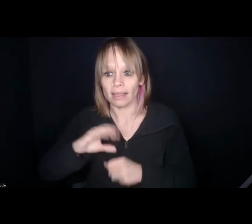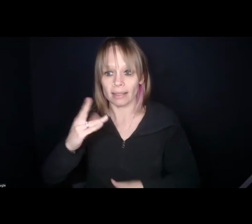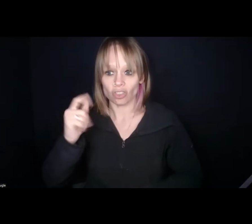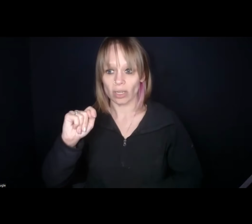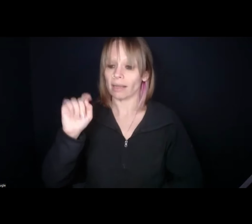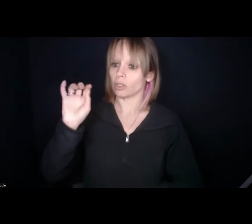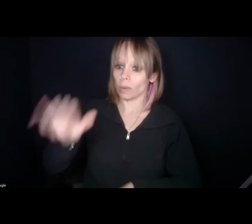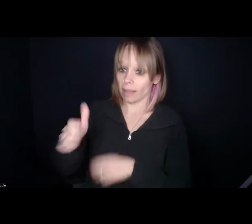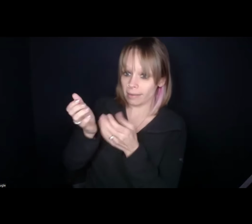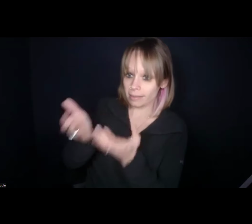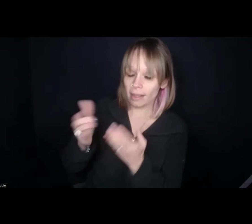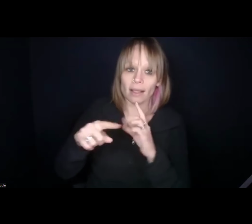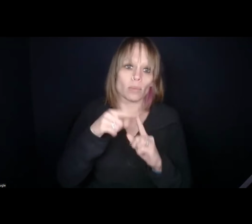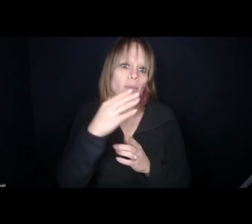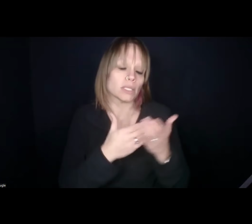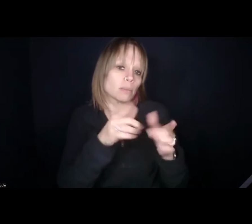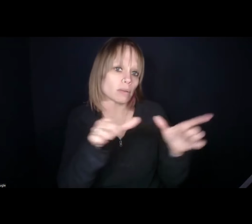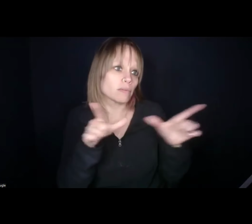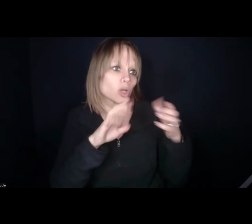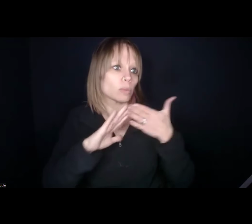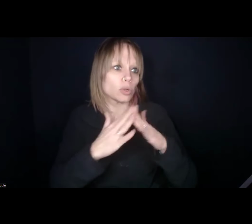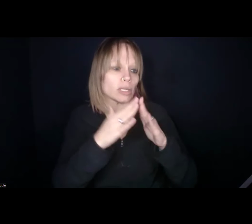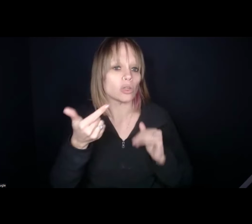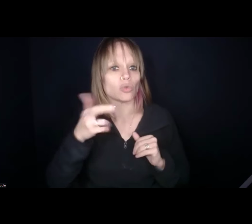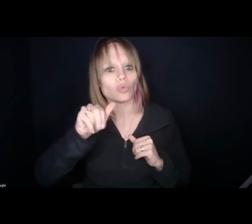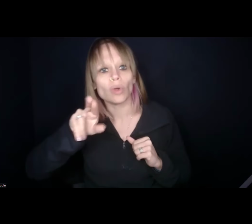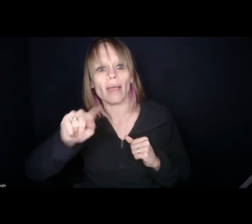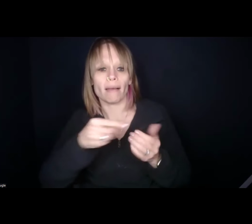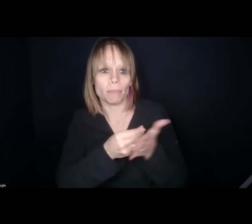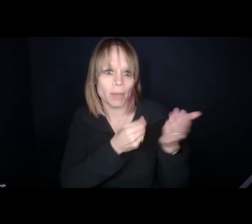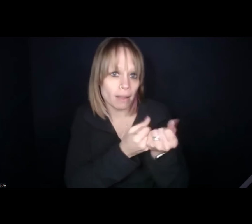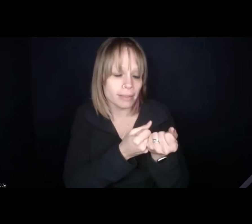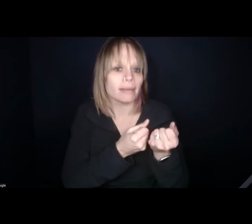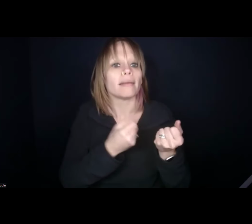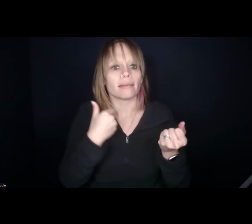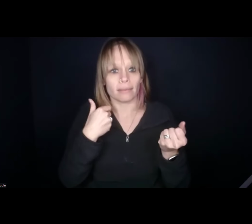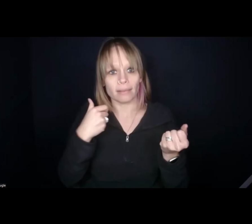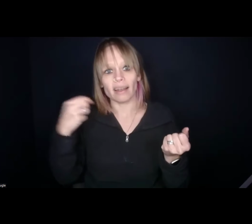our local community grant funding efforts that have been supported through HGI over the years. Uh, Morgan